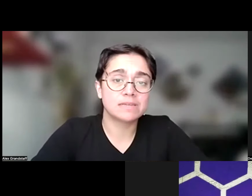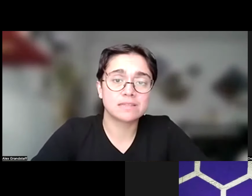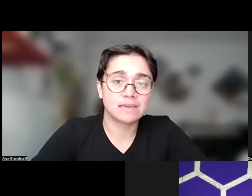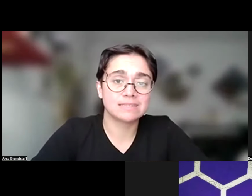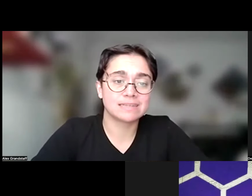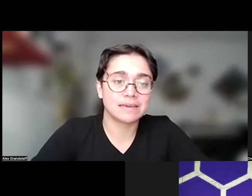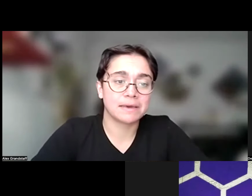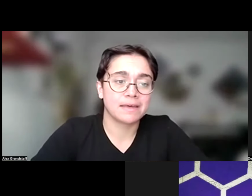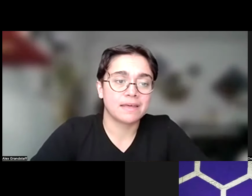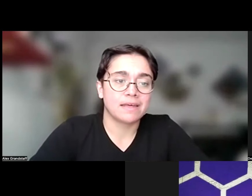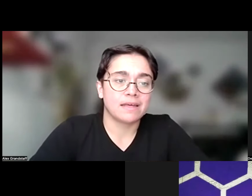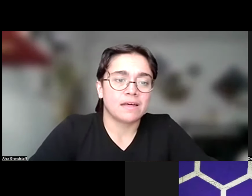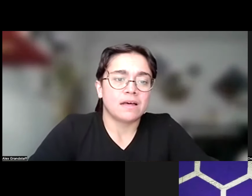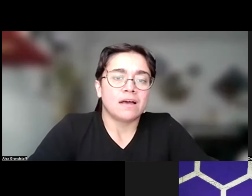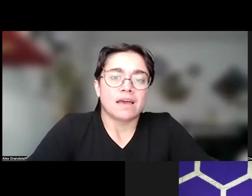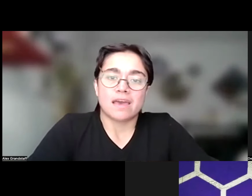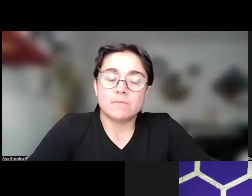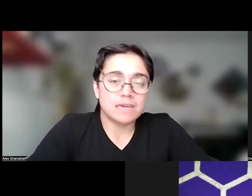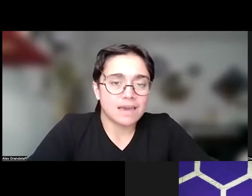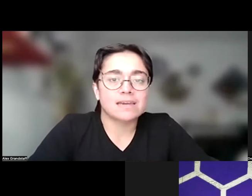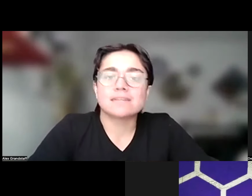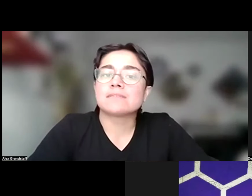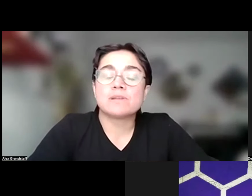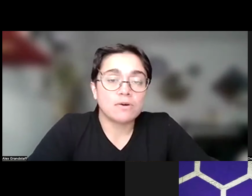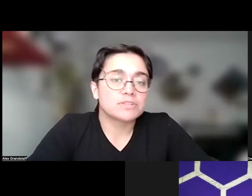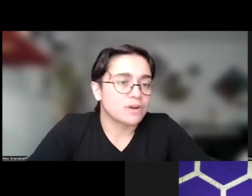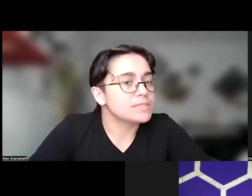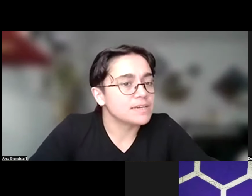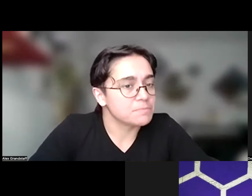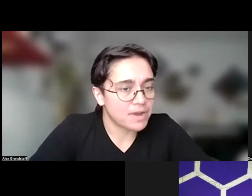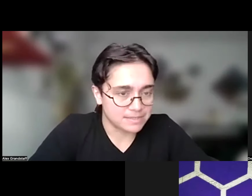They are written by autistic people and can give you a bouncing point from